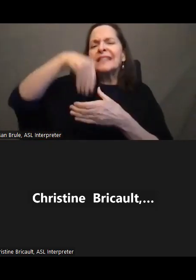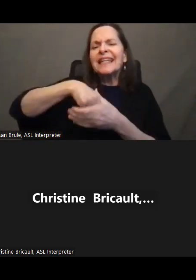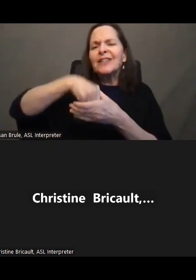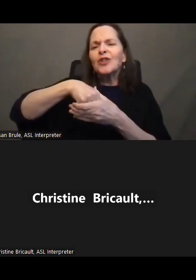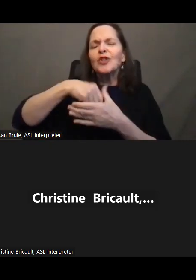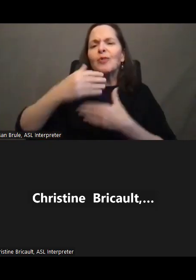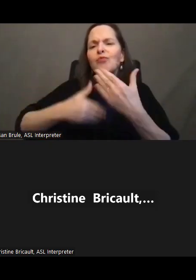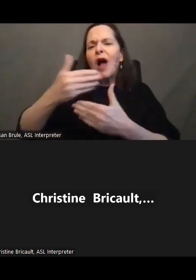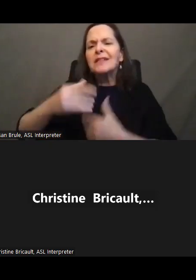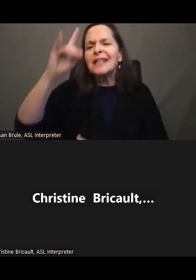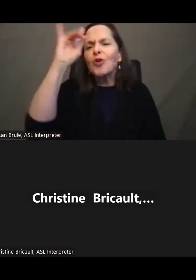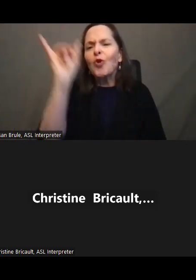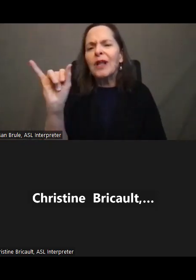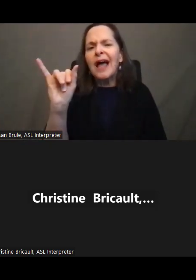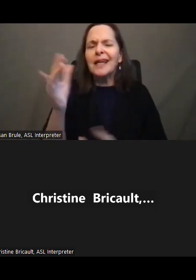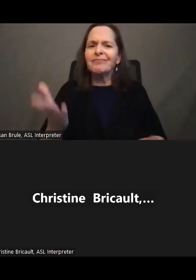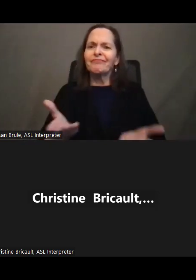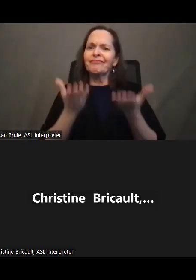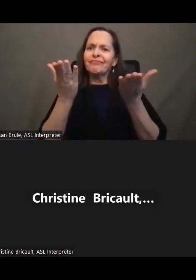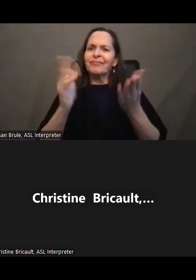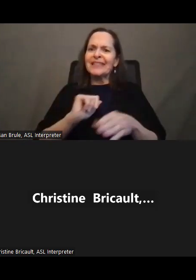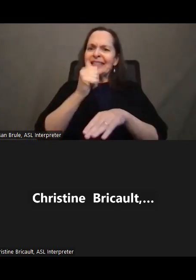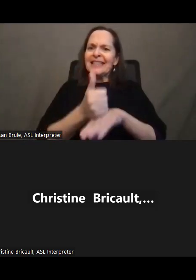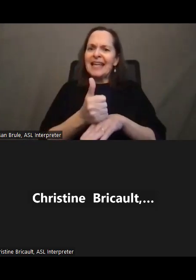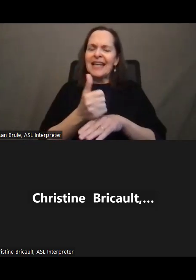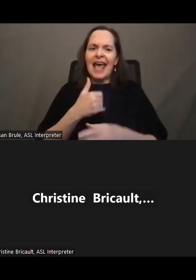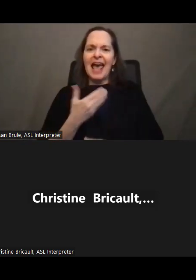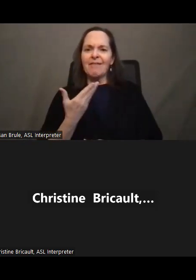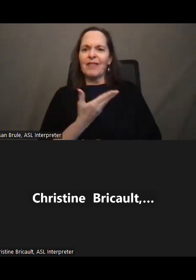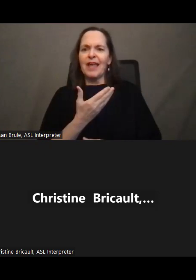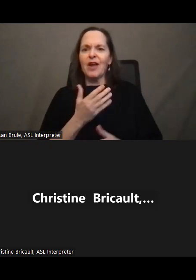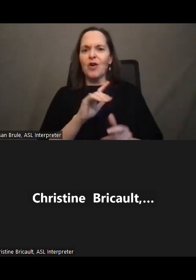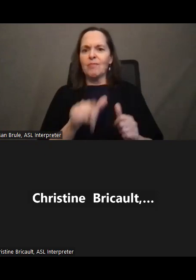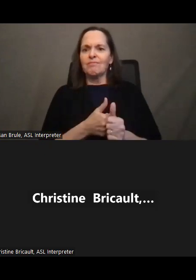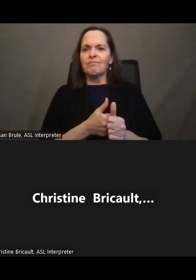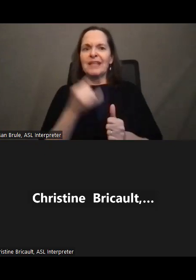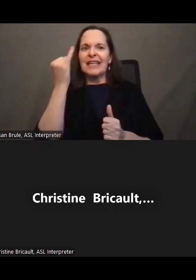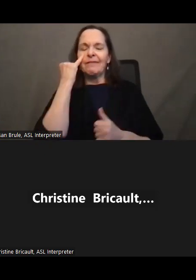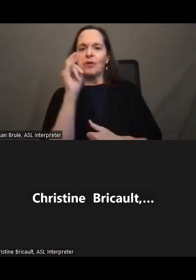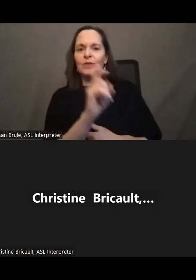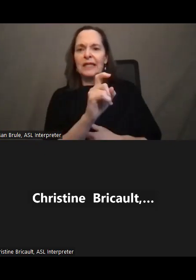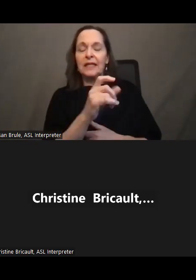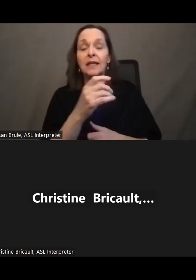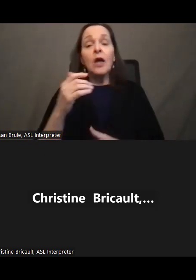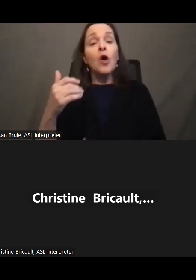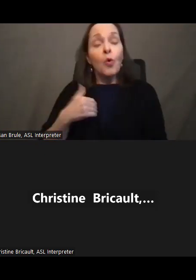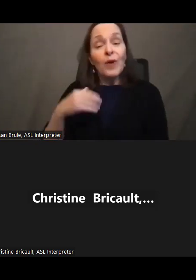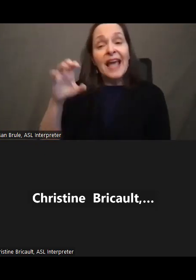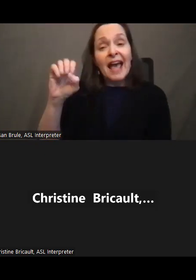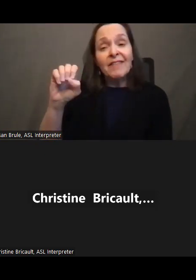like, we have them in our executive branch handbook, which is linked on the last slide.